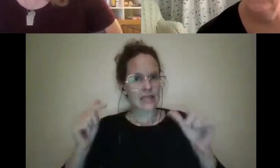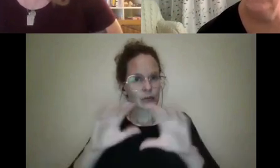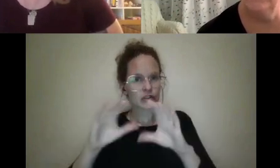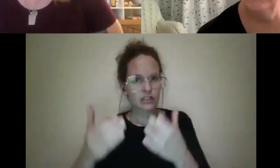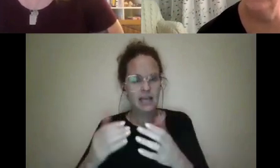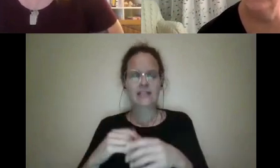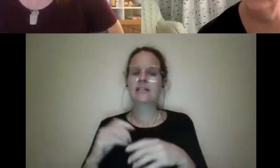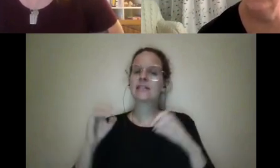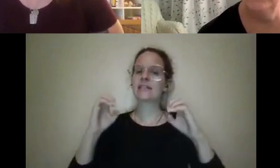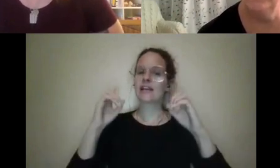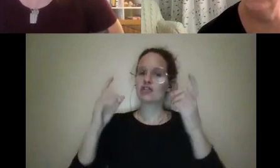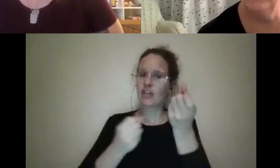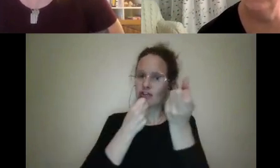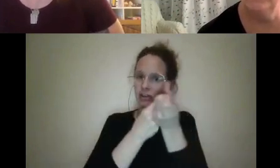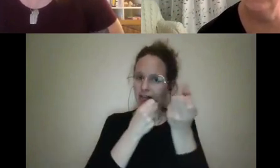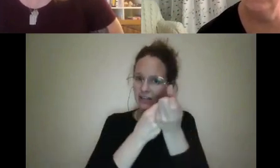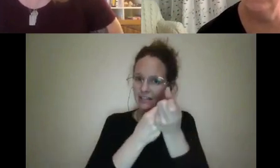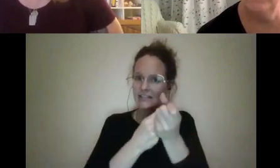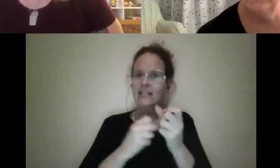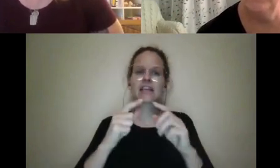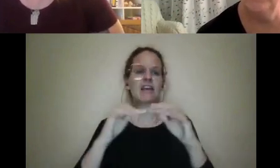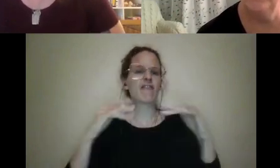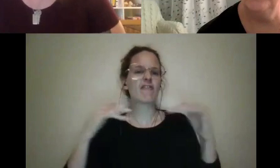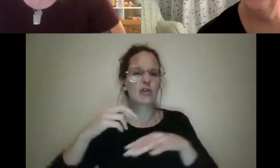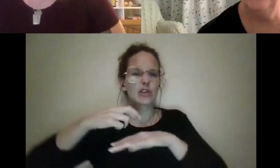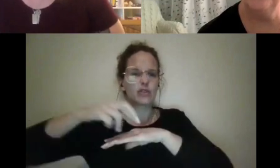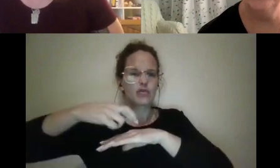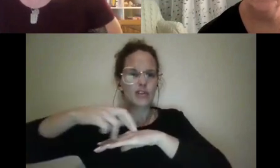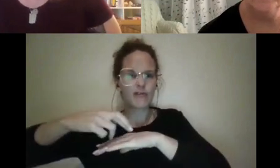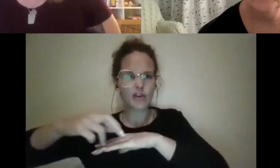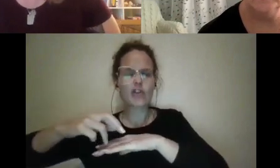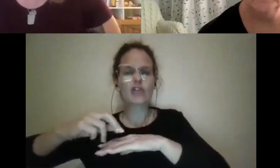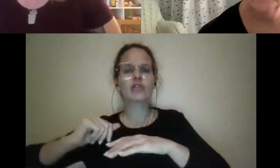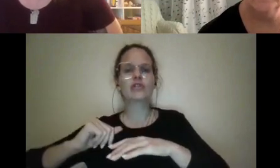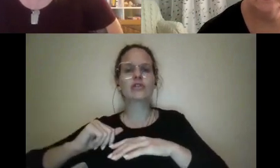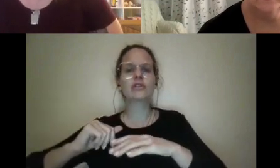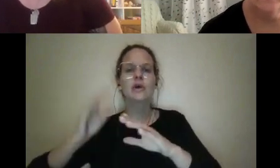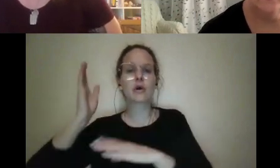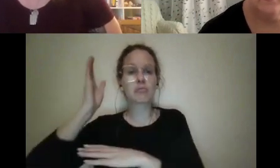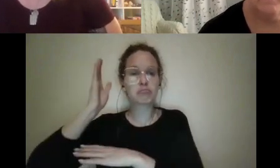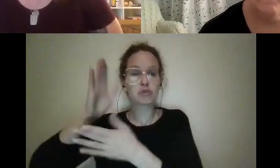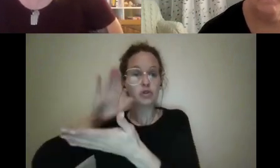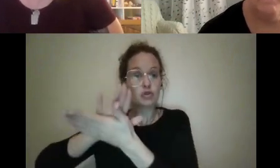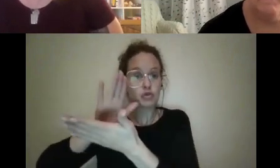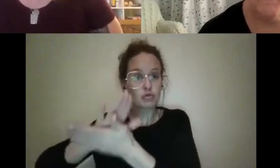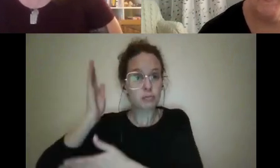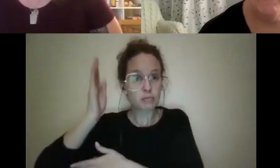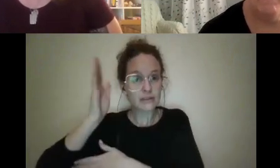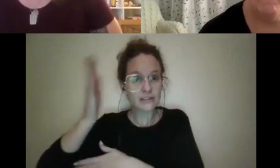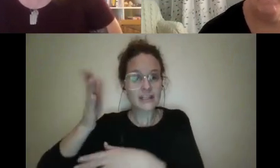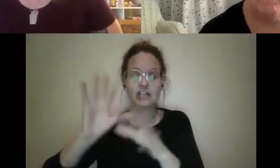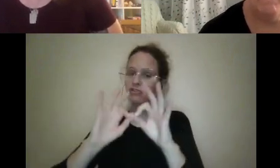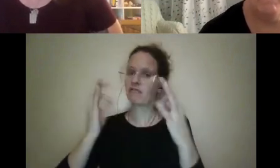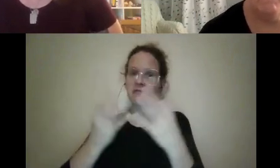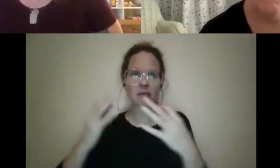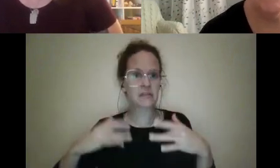advocacy, various referrals, presentations at schools, and family events - all sorts of stuff.